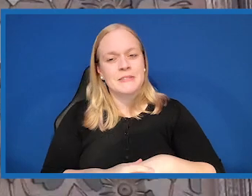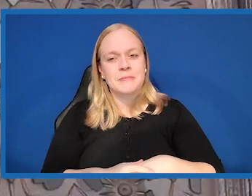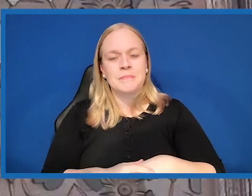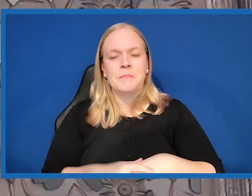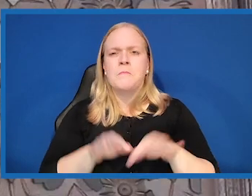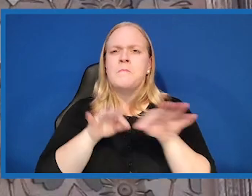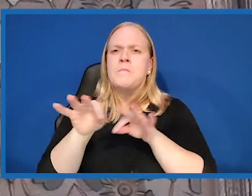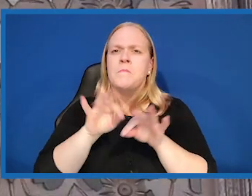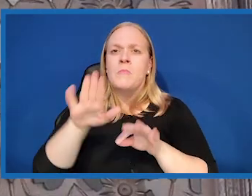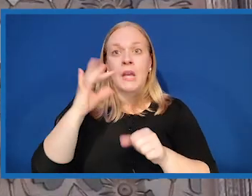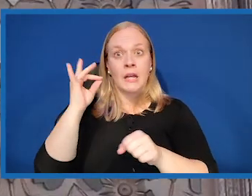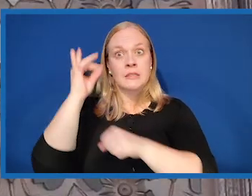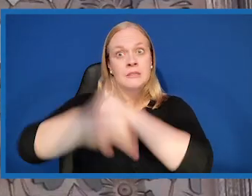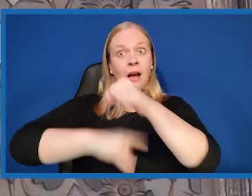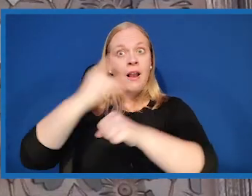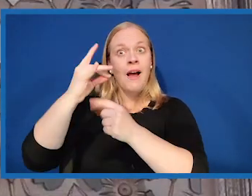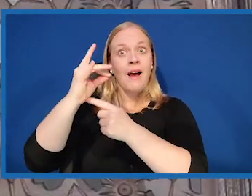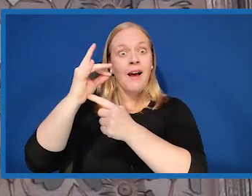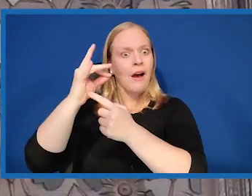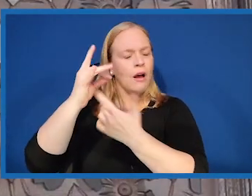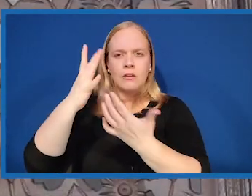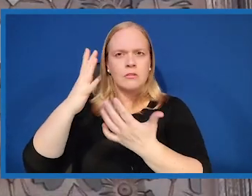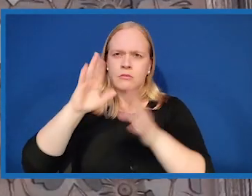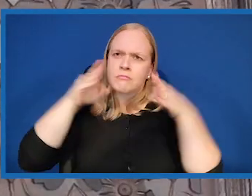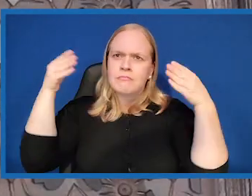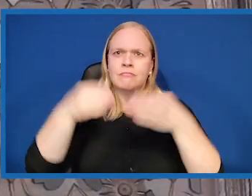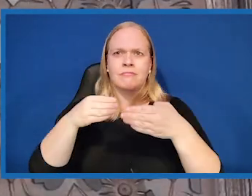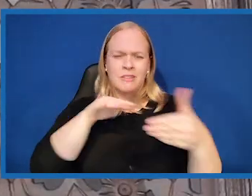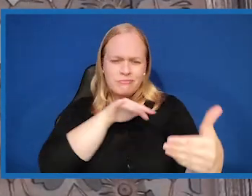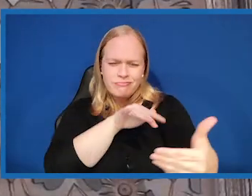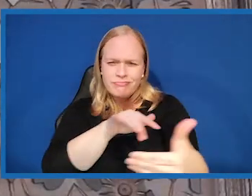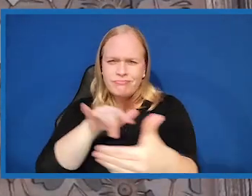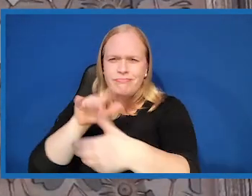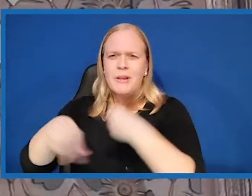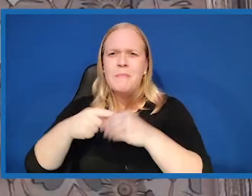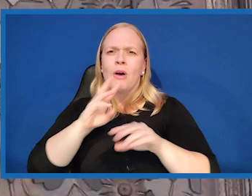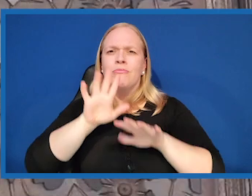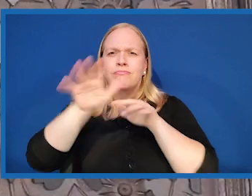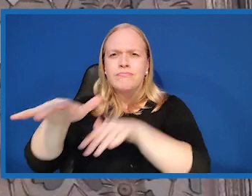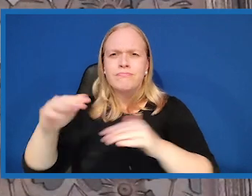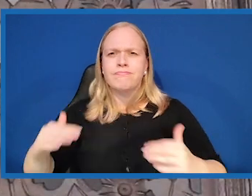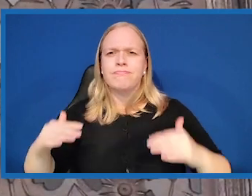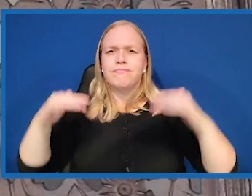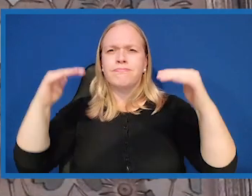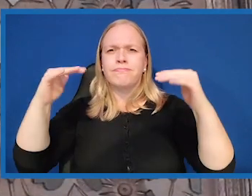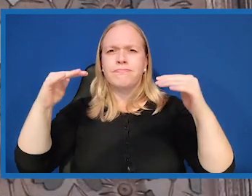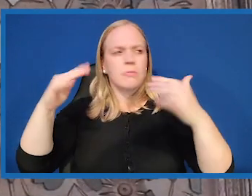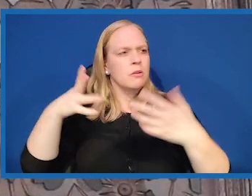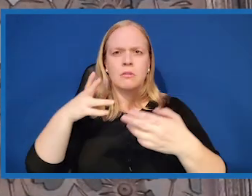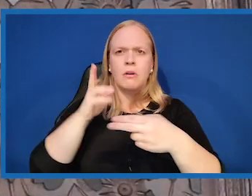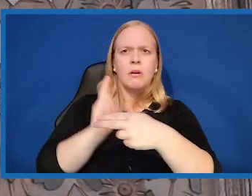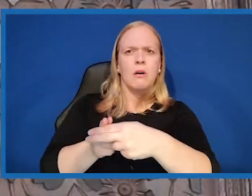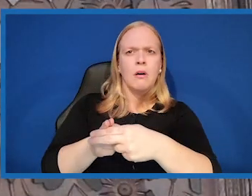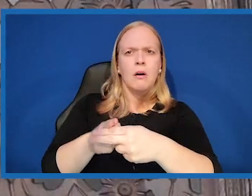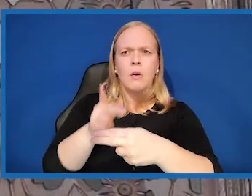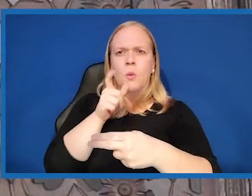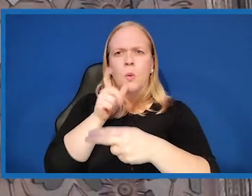UNCOVERING NEW KNOWLEDGE ABOUT OUR RISING SEAS, DESERVES TO BE NAMED AFTER SOMEONE WHO DEDICATED HIS LIFE TO UNDERSTANDING OUR OCEANS.